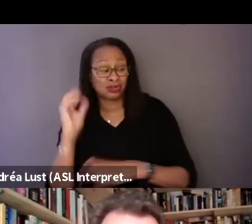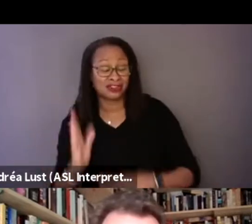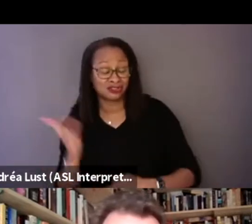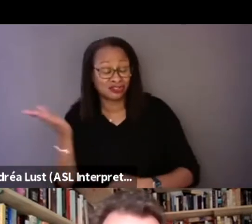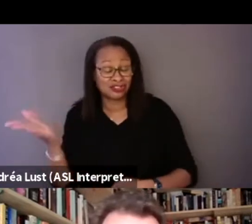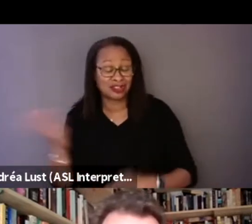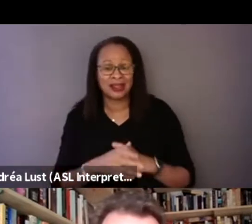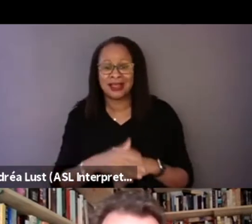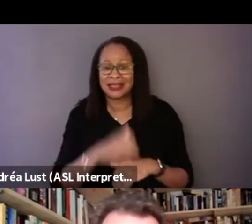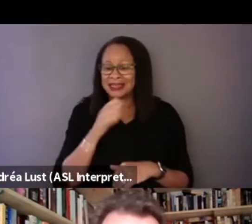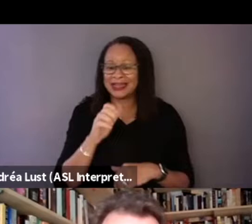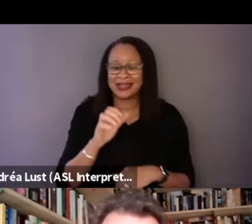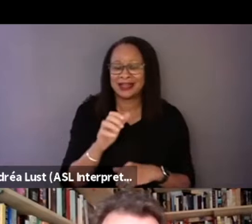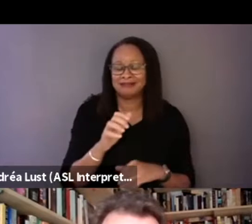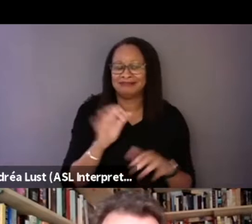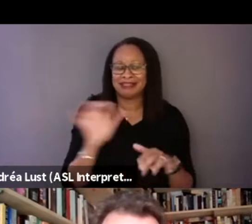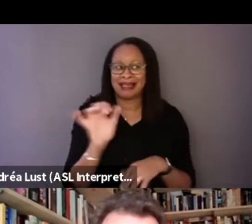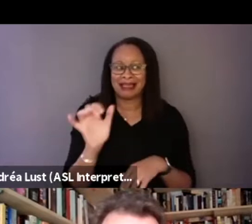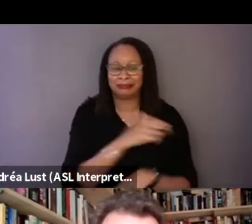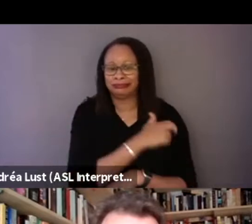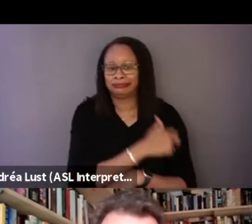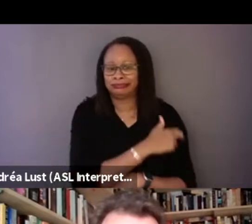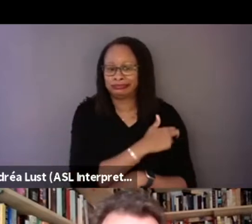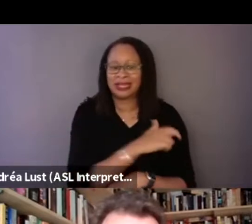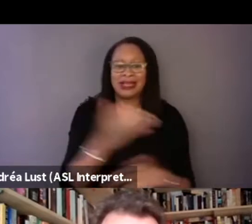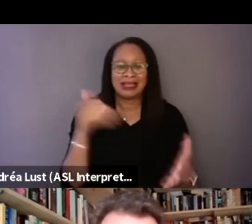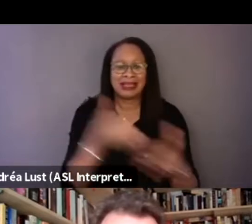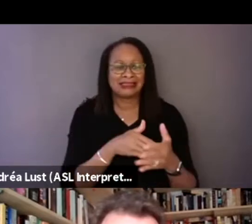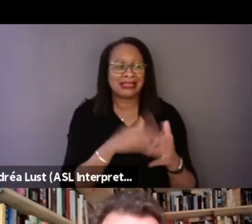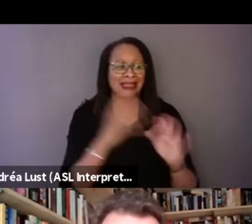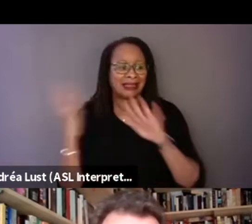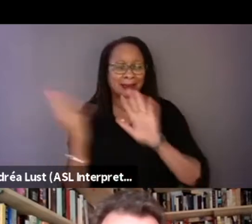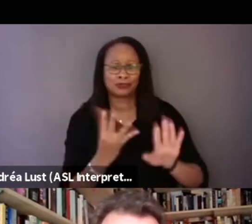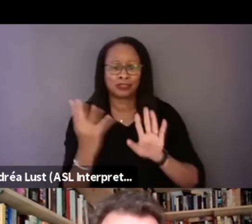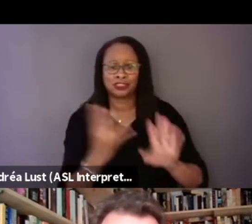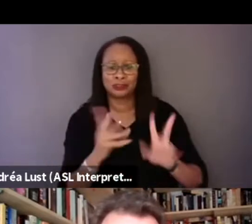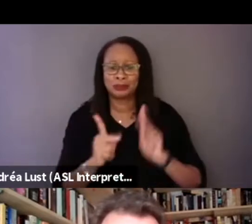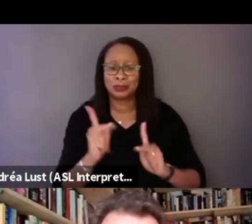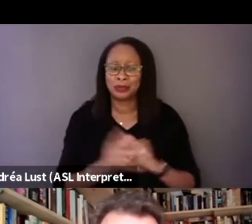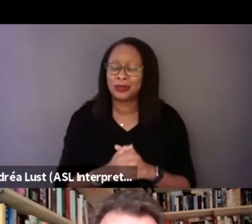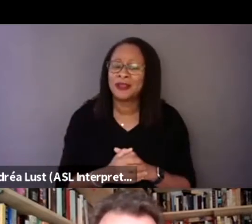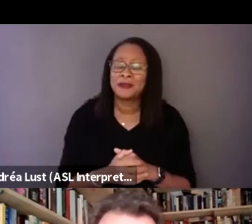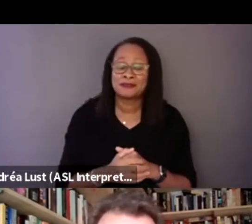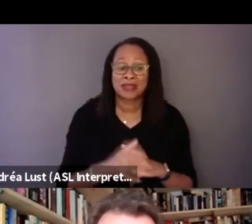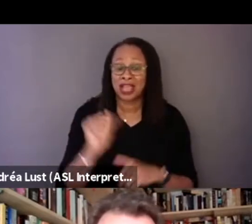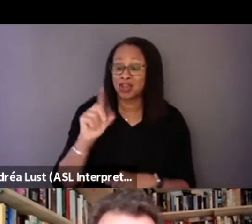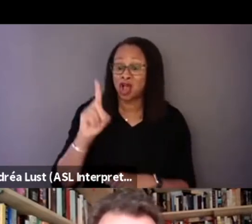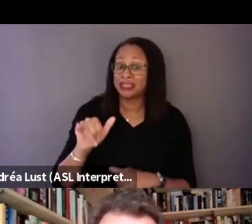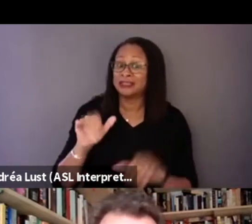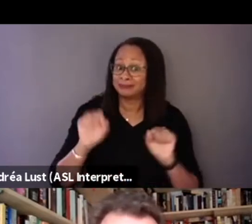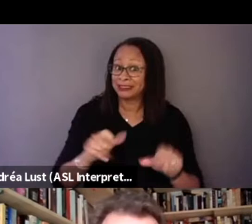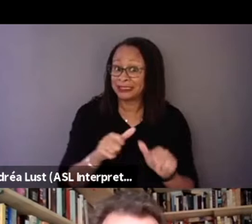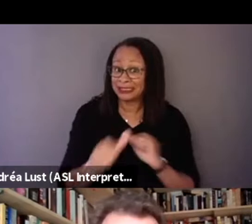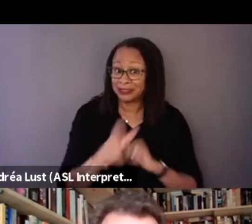naziesque anti-immigration people and Ady who could still speak at that time